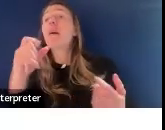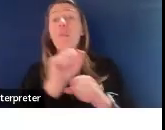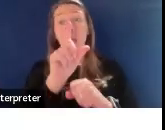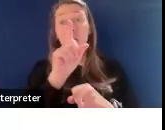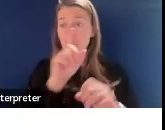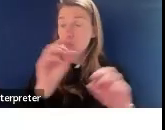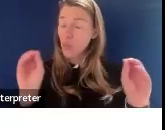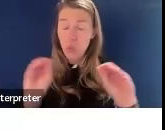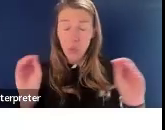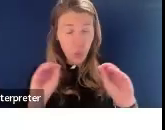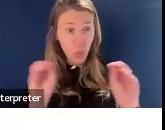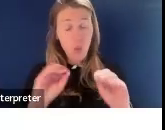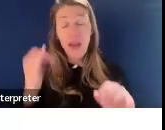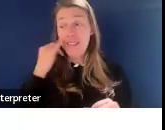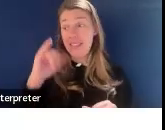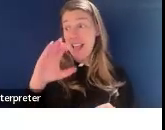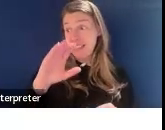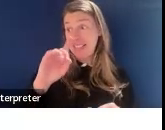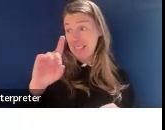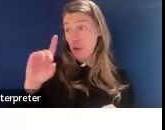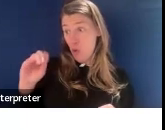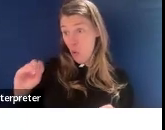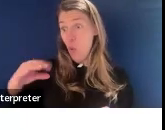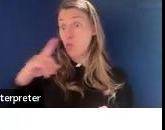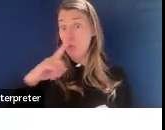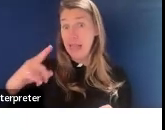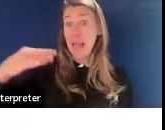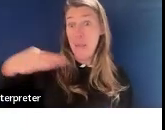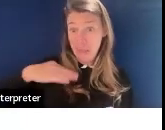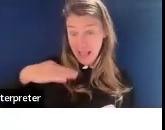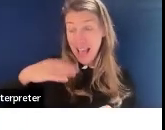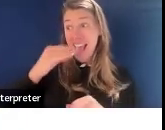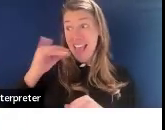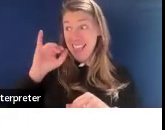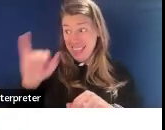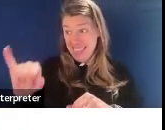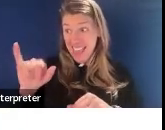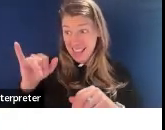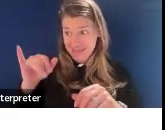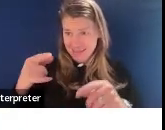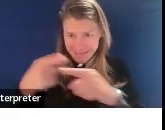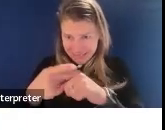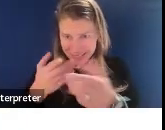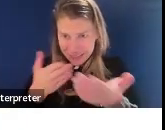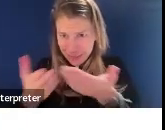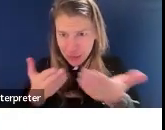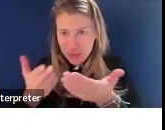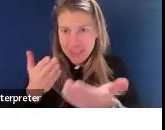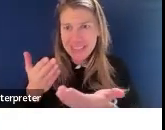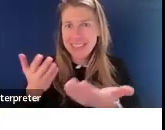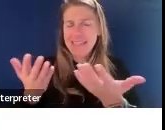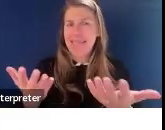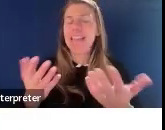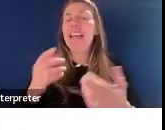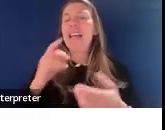really making sure that if a CDDO is applying for a conflict for the ability to deliver conflicted services themselves, that that's really needed.